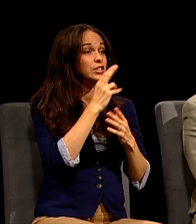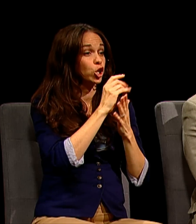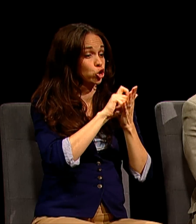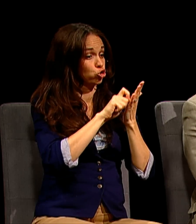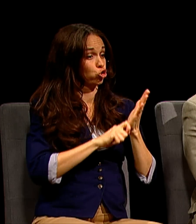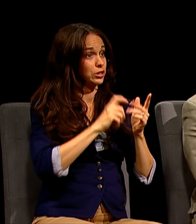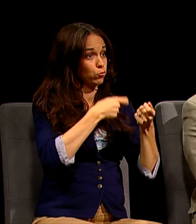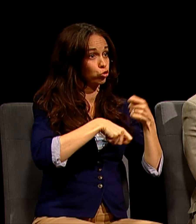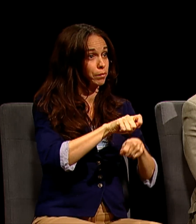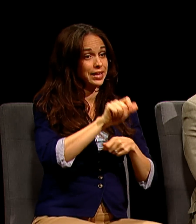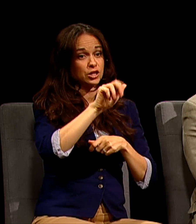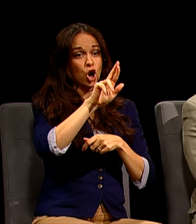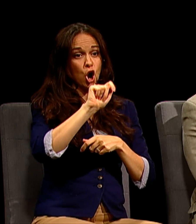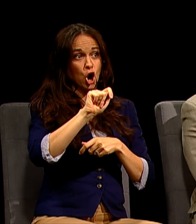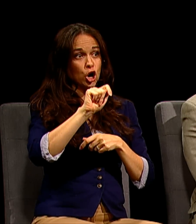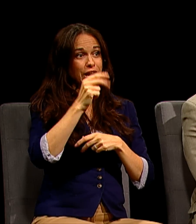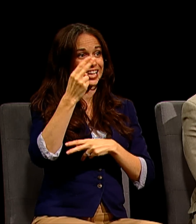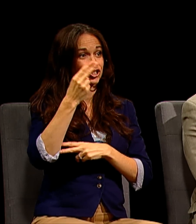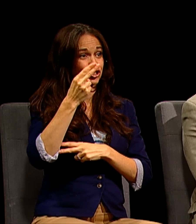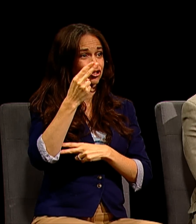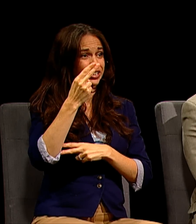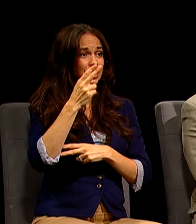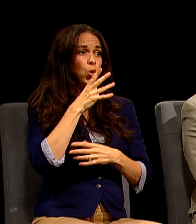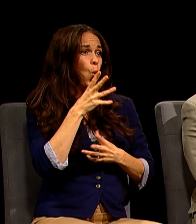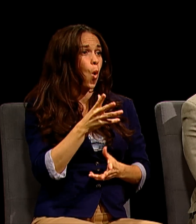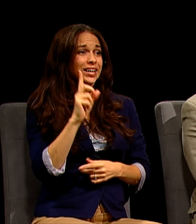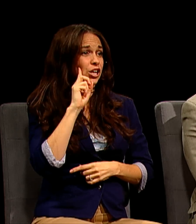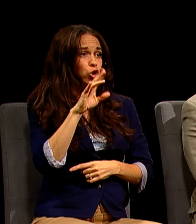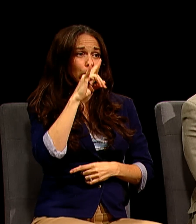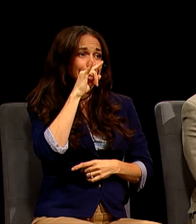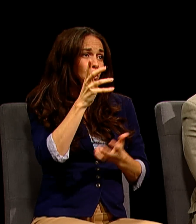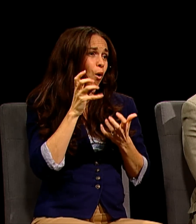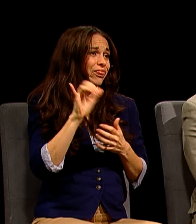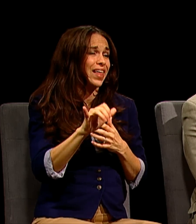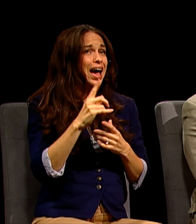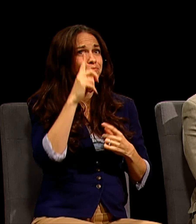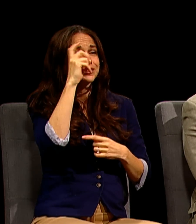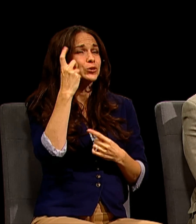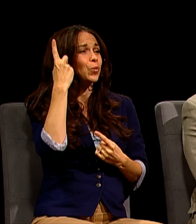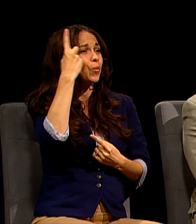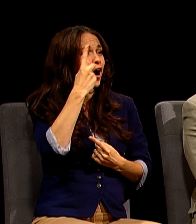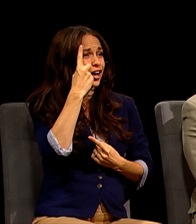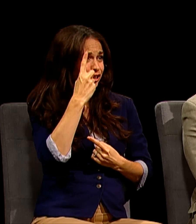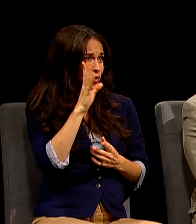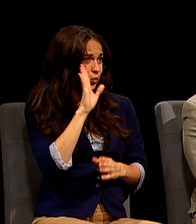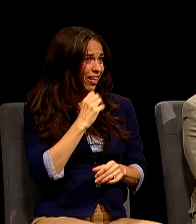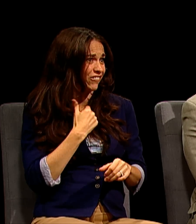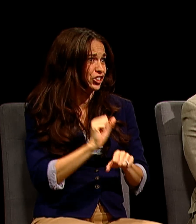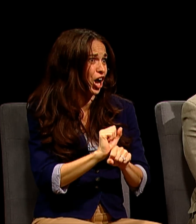just wonder whether there is going to be a job in it, but I still see lots of bright young people come along.